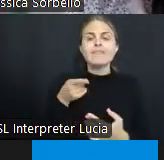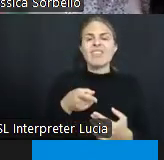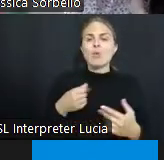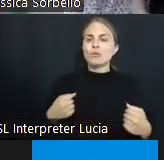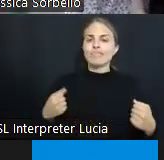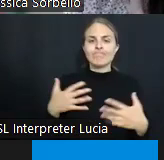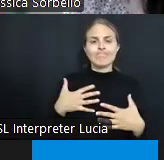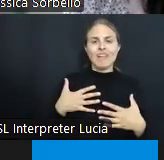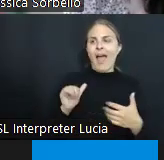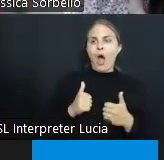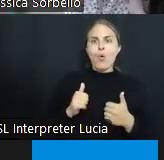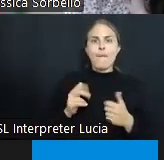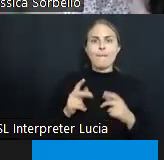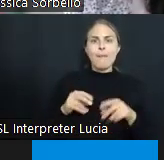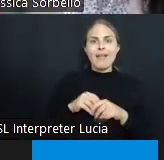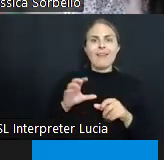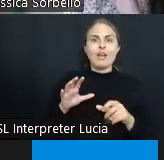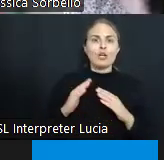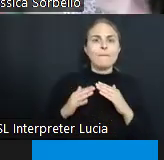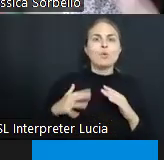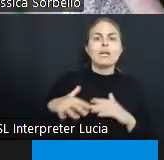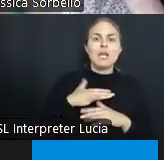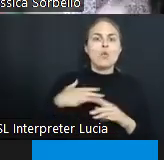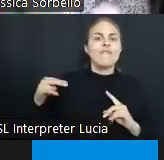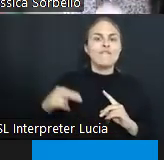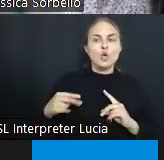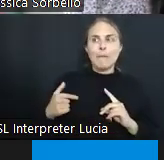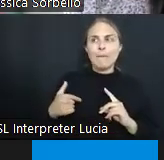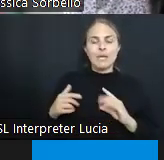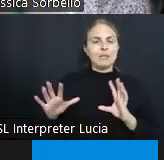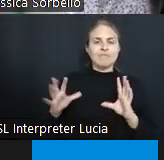keeping folks from entering treatment. That is just